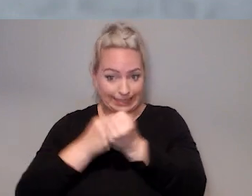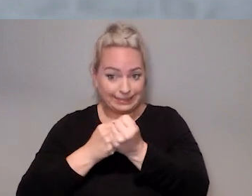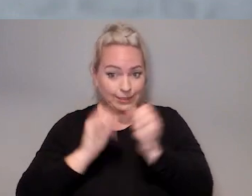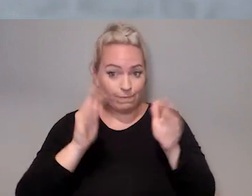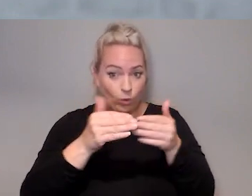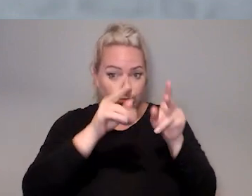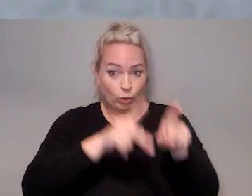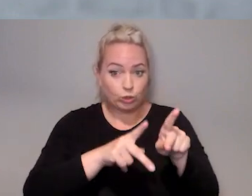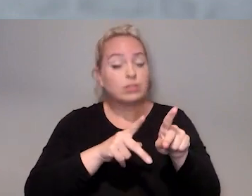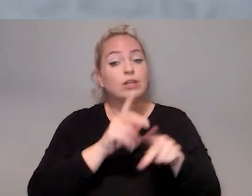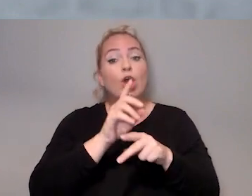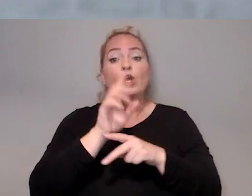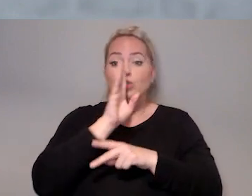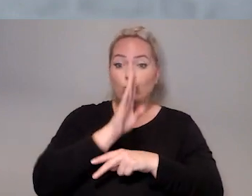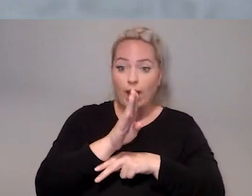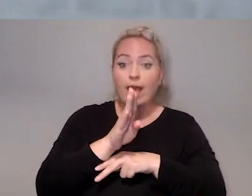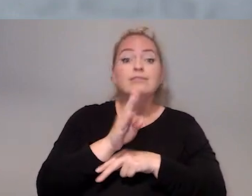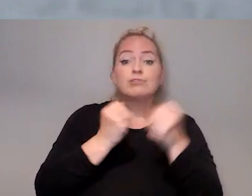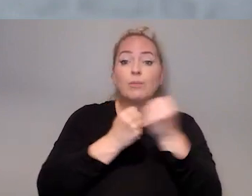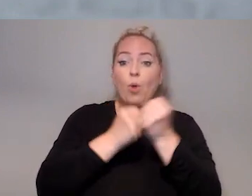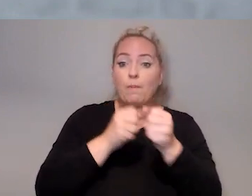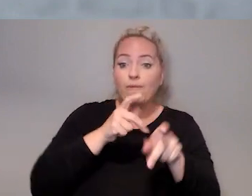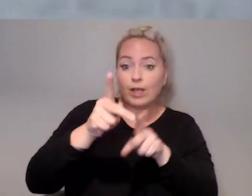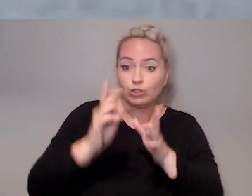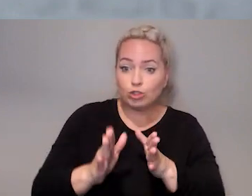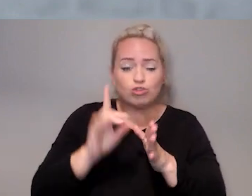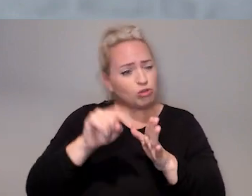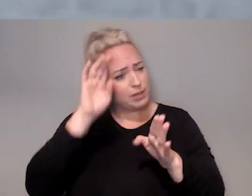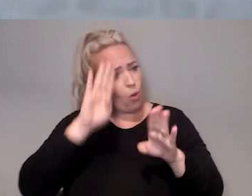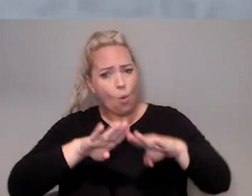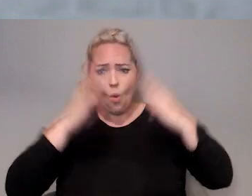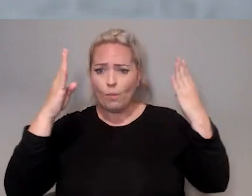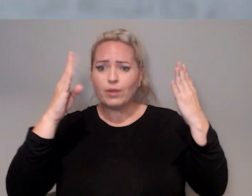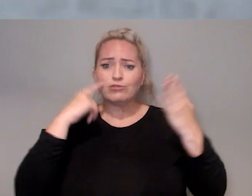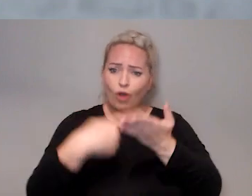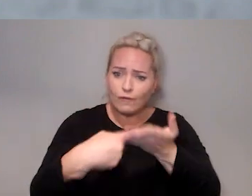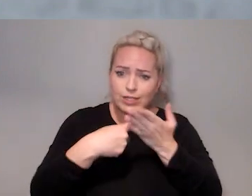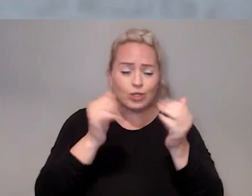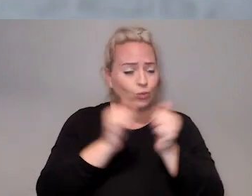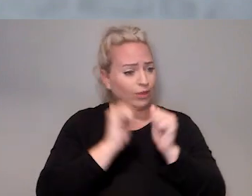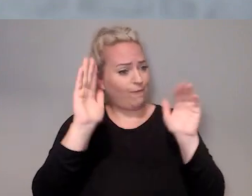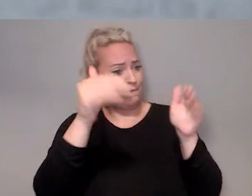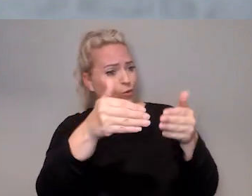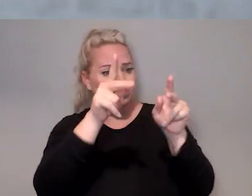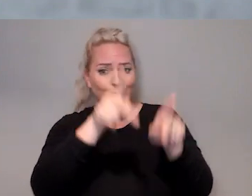as direct support professionals should be open to having conversations with the focused person